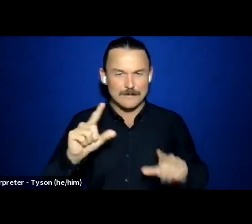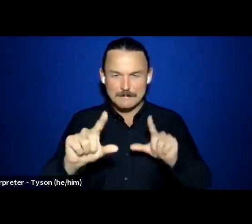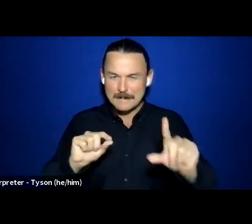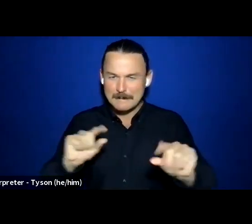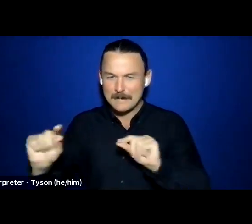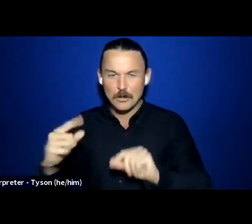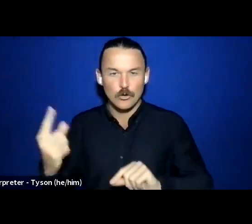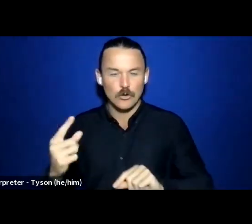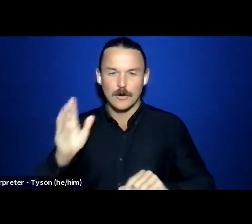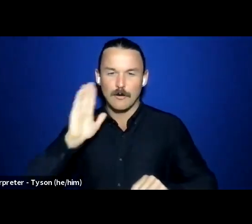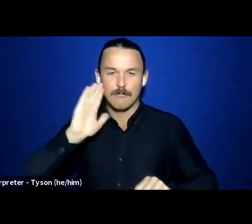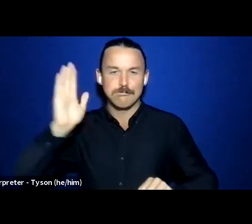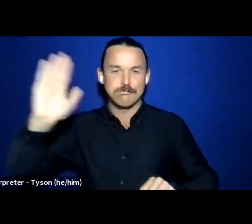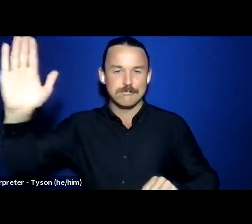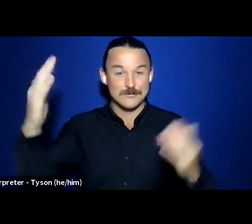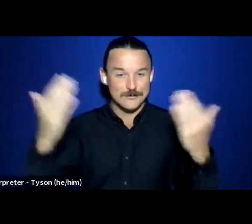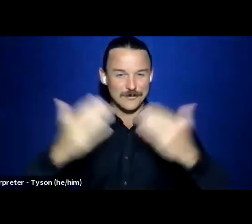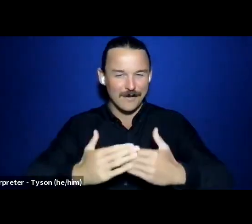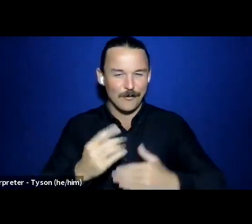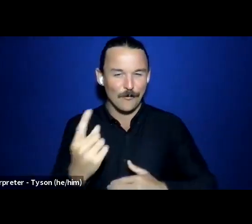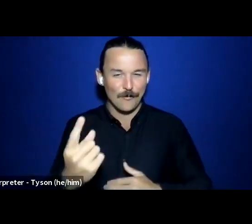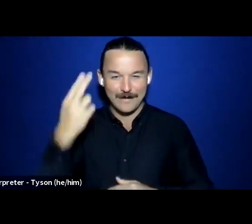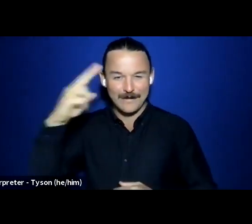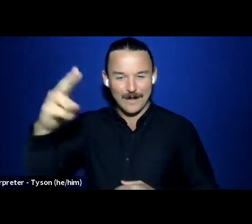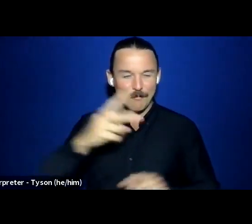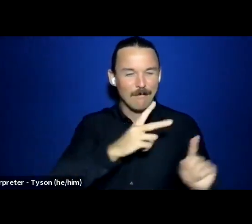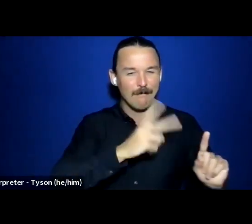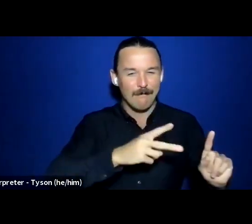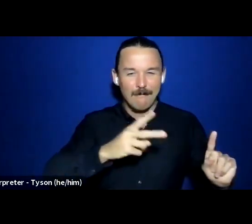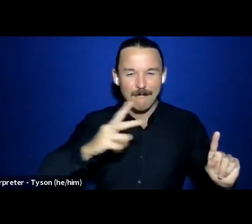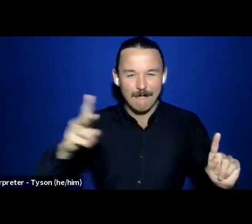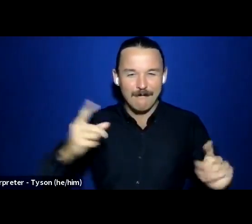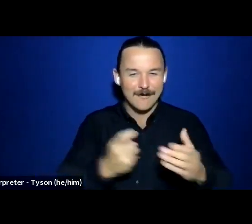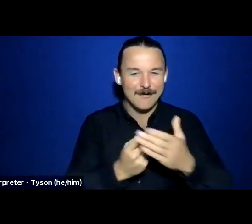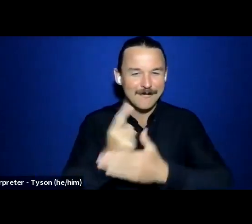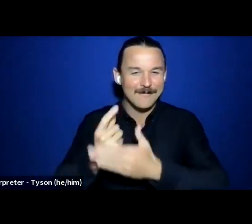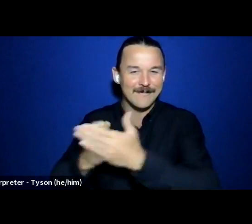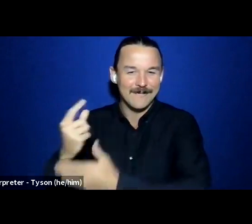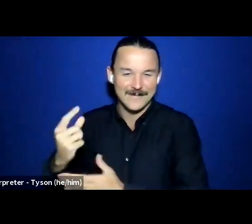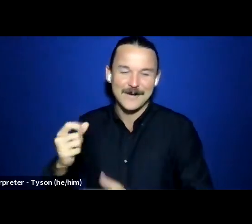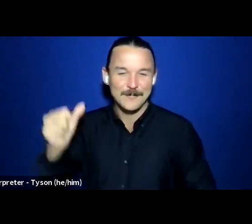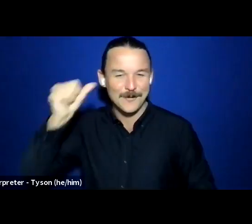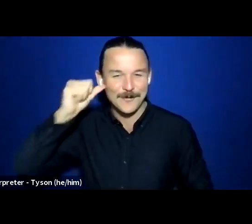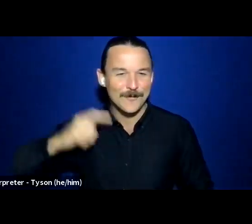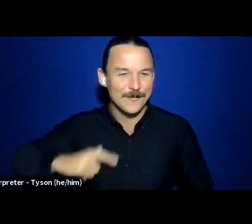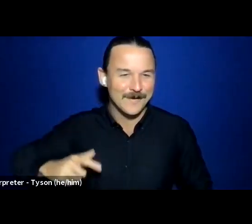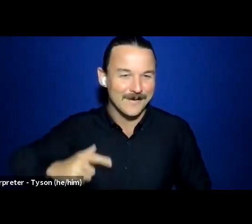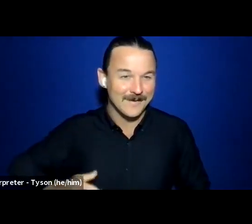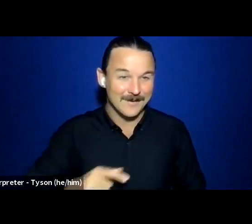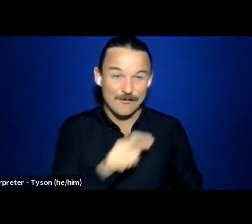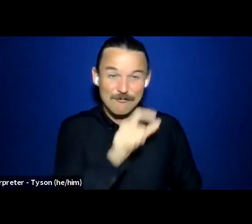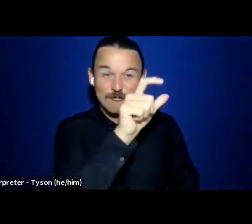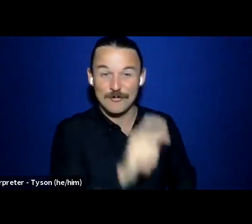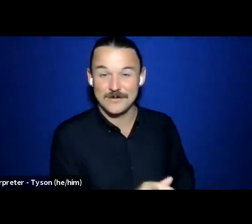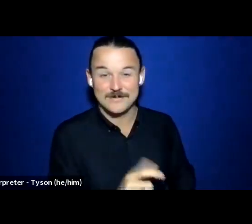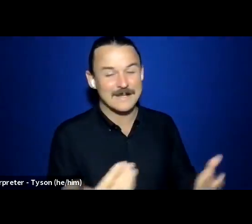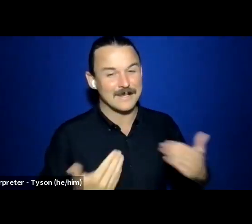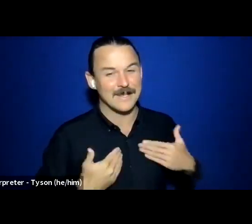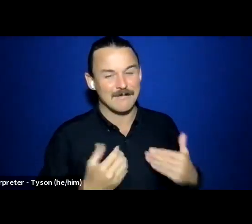Now, when out for Australia canvas, its members to suggest a keynote speaker for this evening, one name came up more evening, one name came up, more often than any other and know. onder onder, is an insult